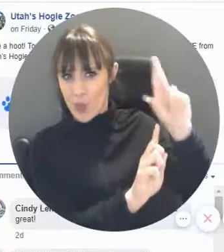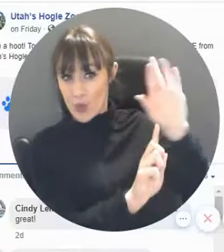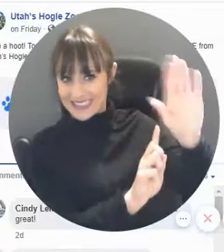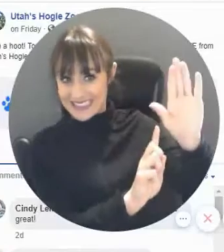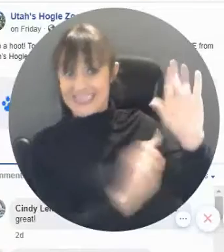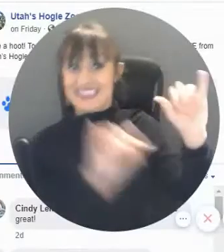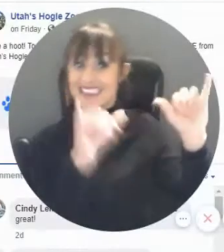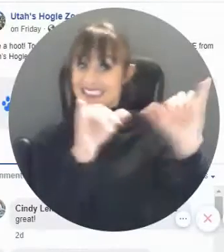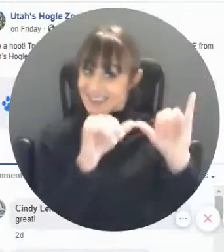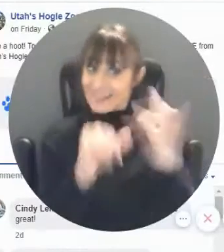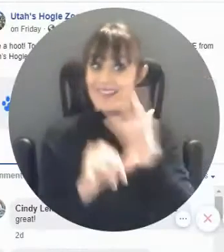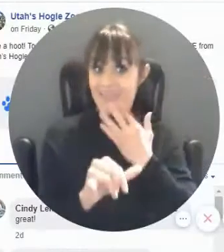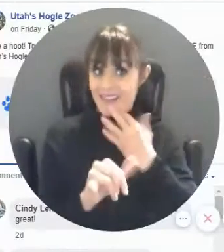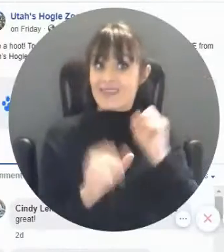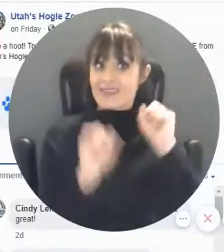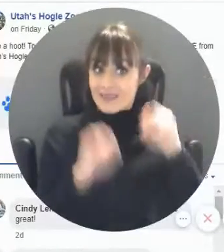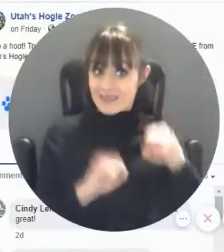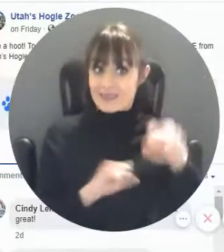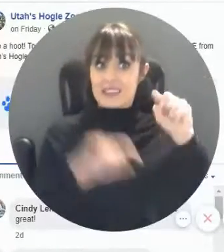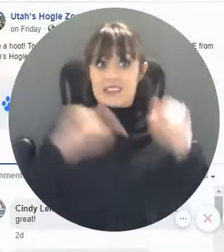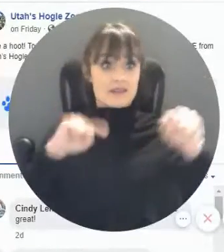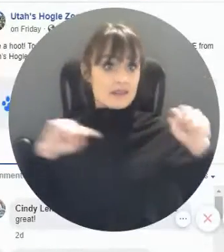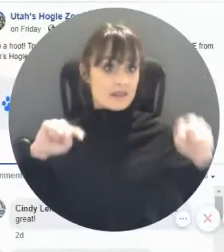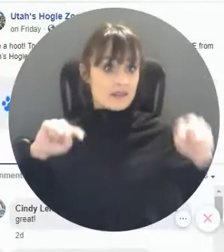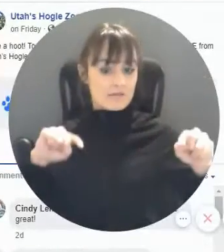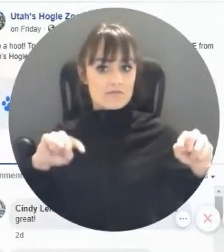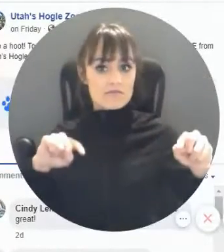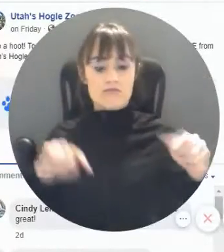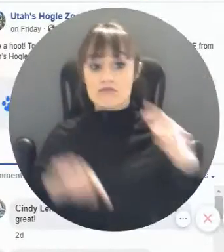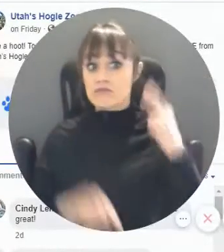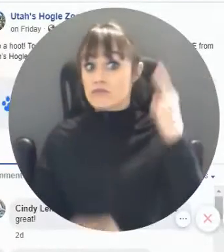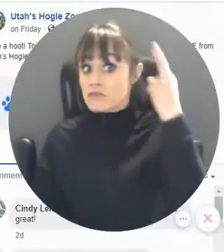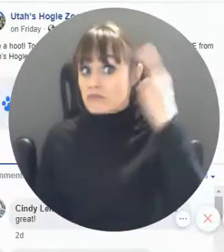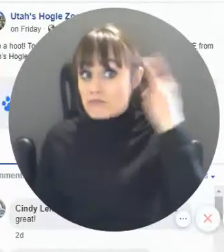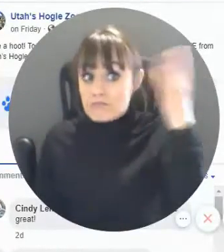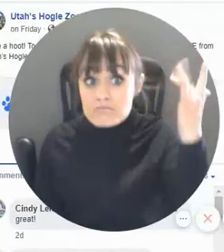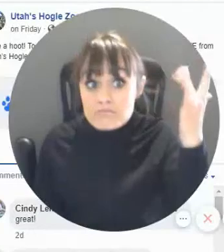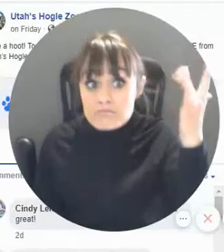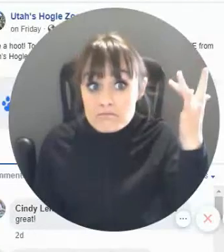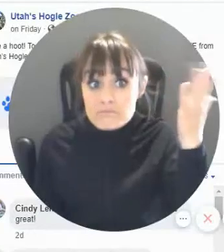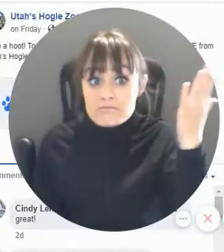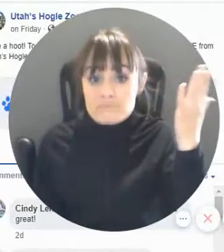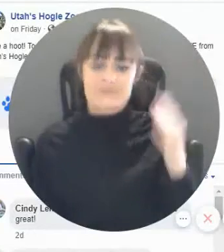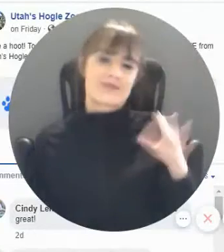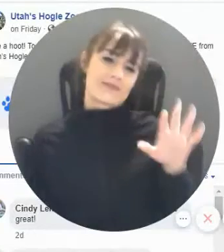One of the reasons they might vary is because of fur color.